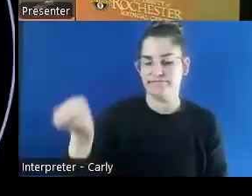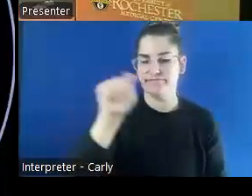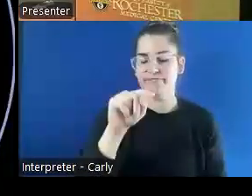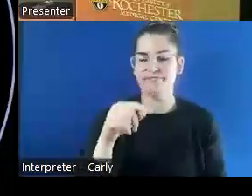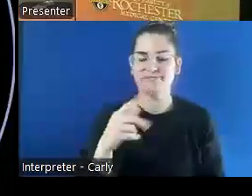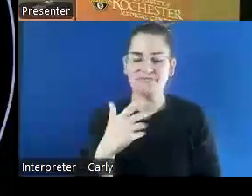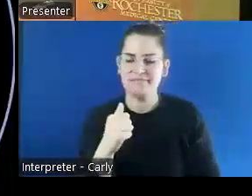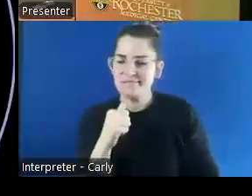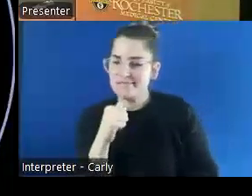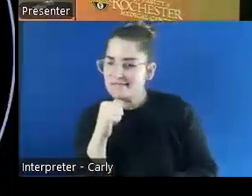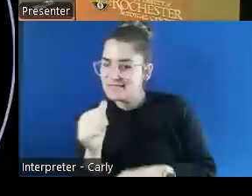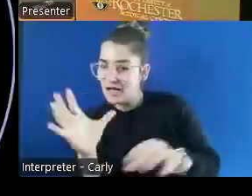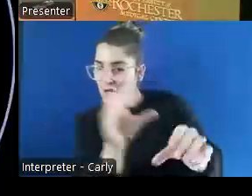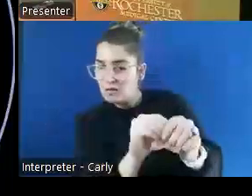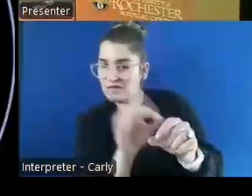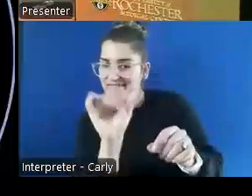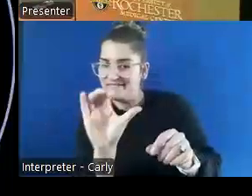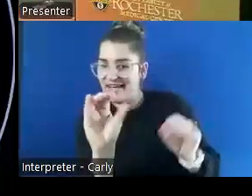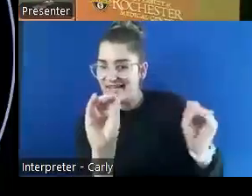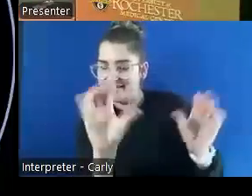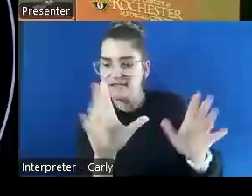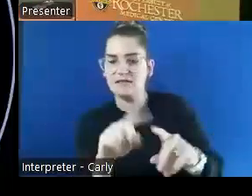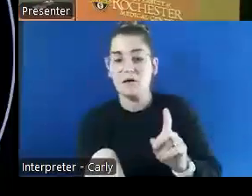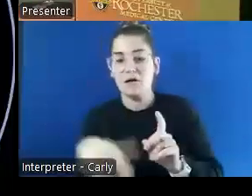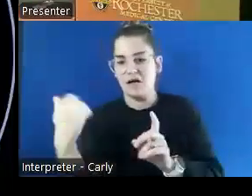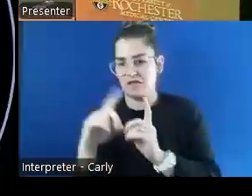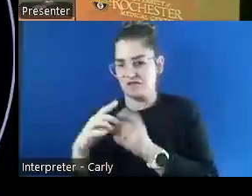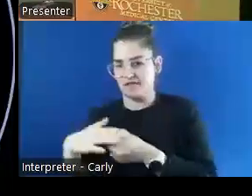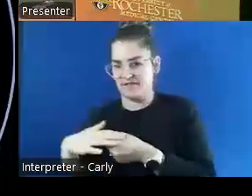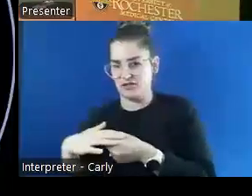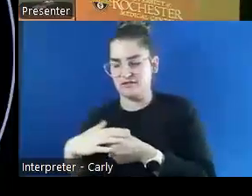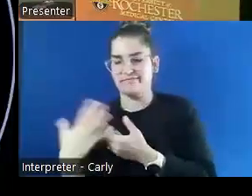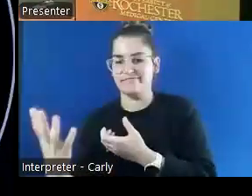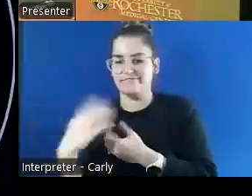our uh faculty per se they're in another division but we consider them part of our clinical team Dr